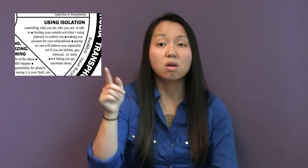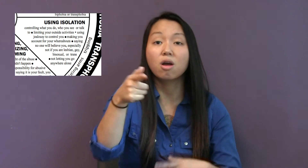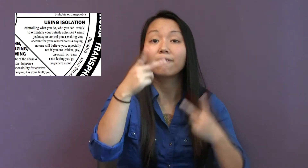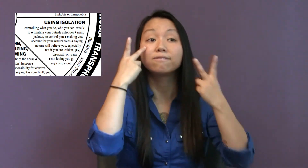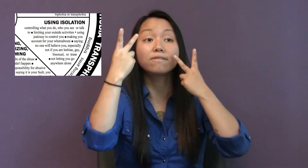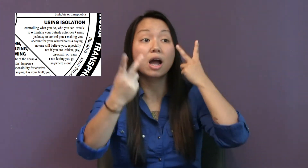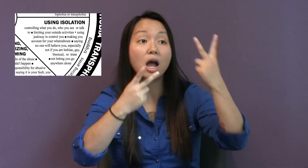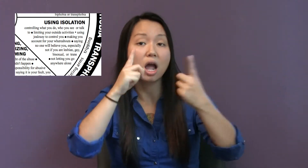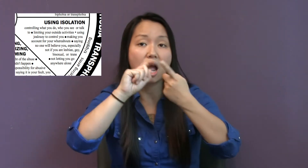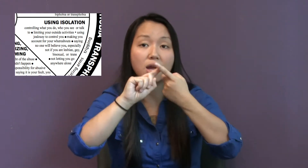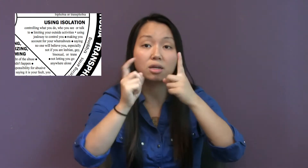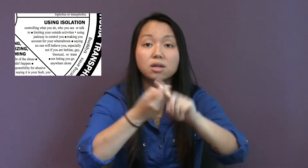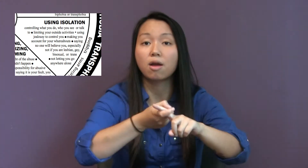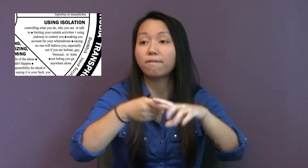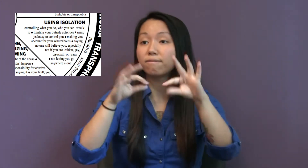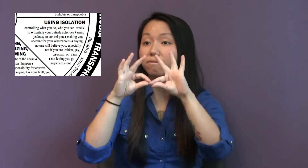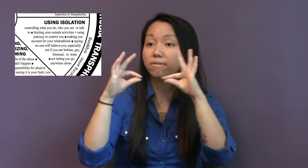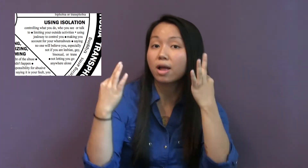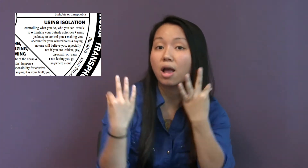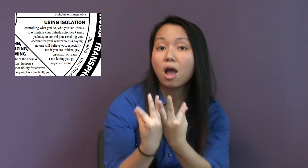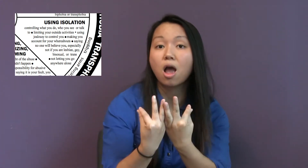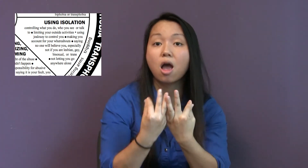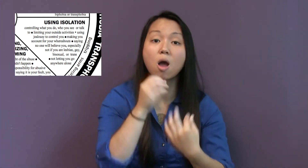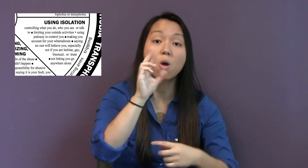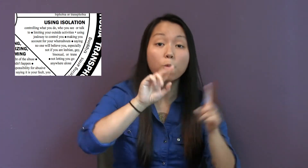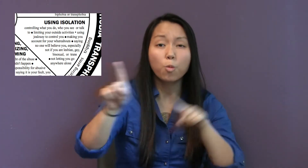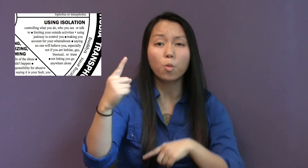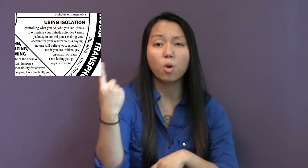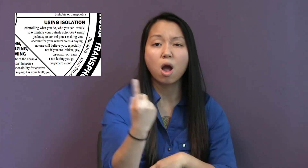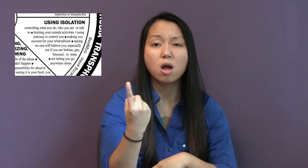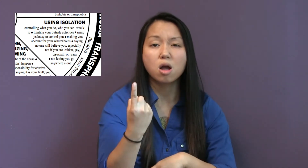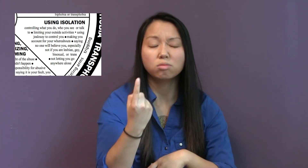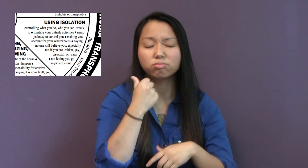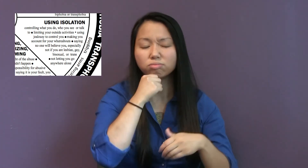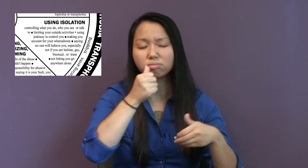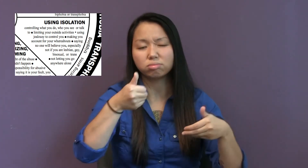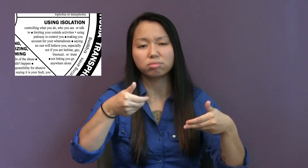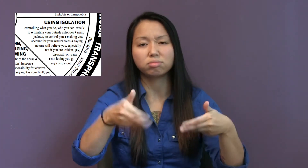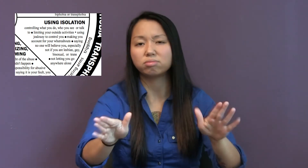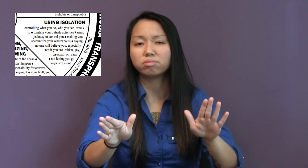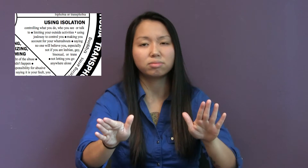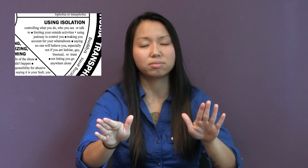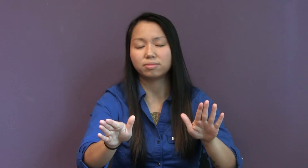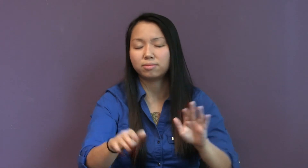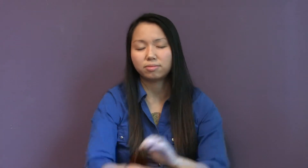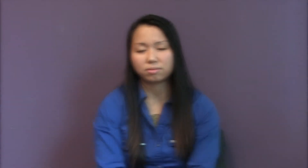They won’t let you visit friends/family or go anywhere alone.